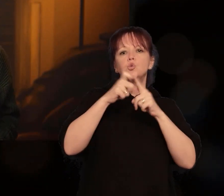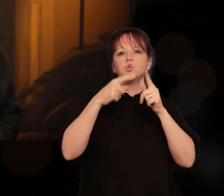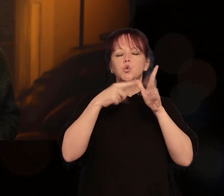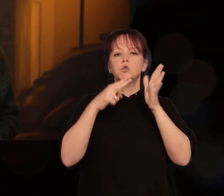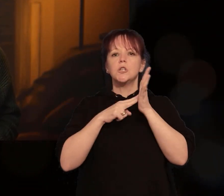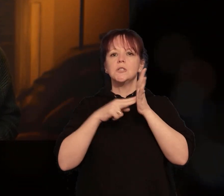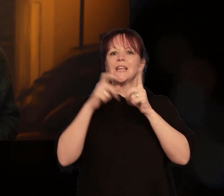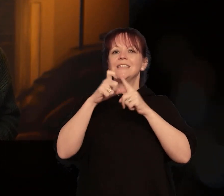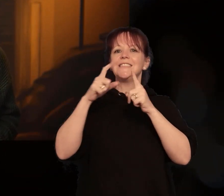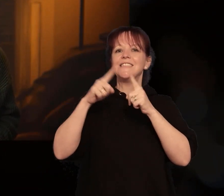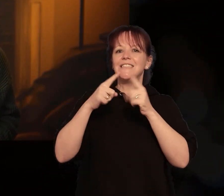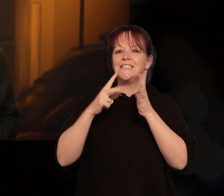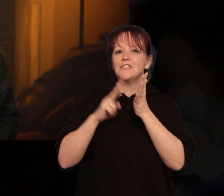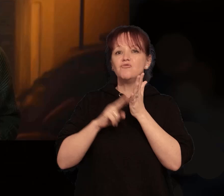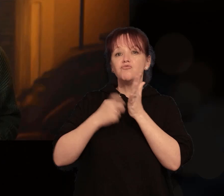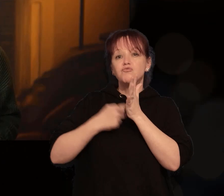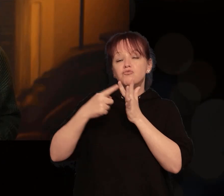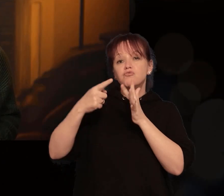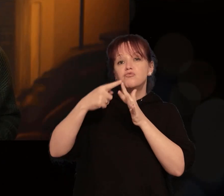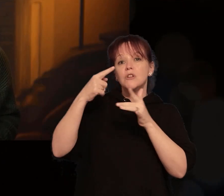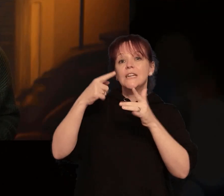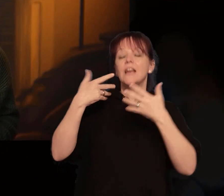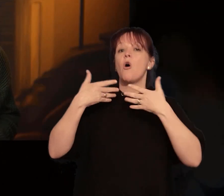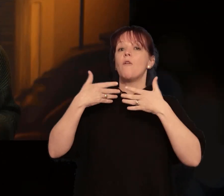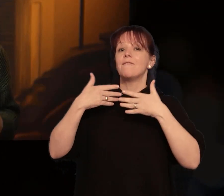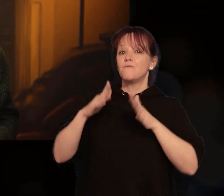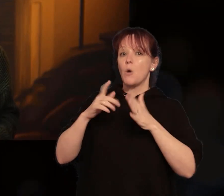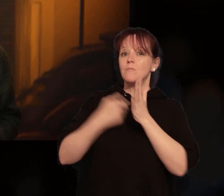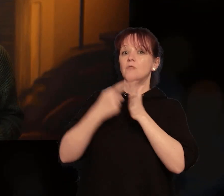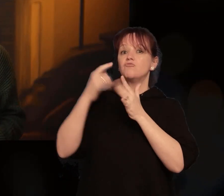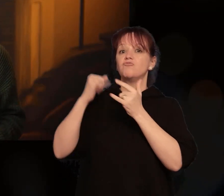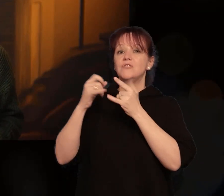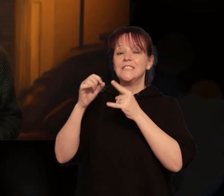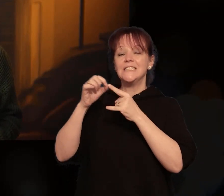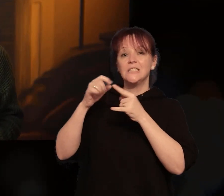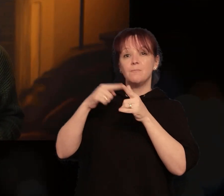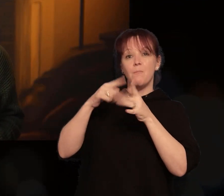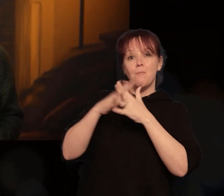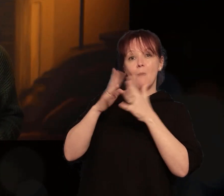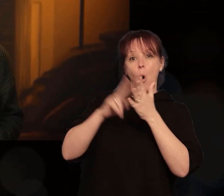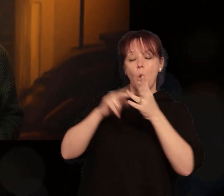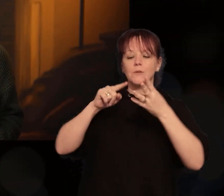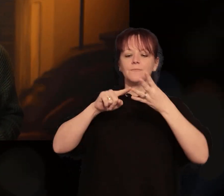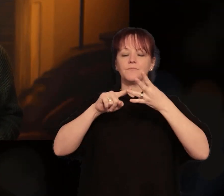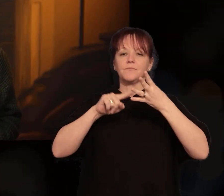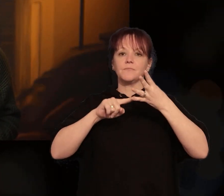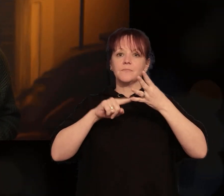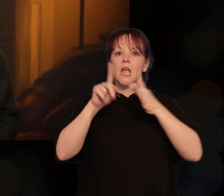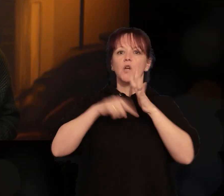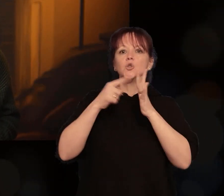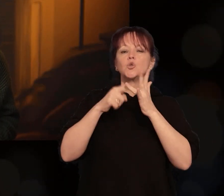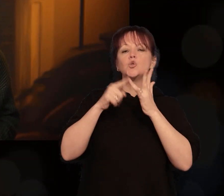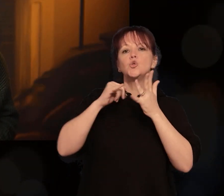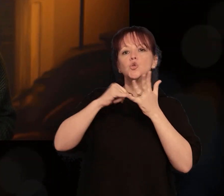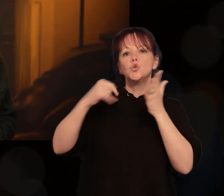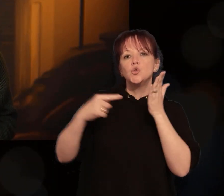And Cari Watterton of Rebellion. The winner of the MVP Award for Most Dedicated Developer is...